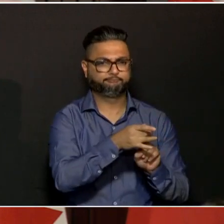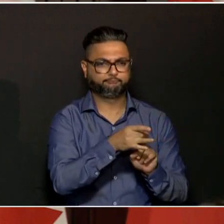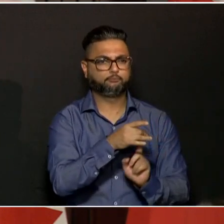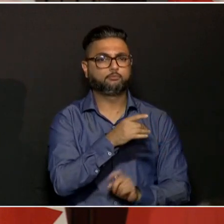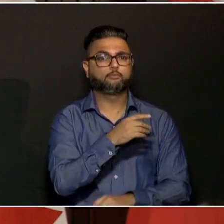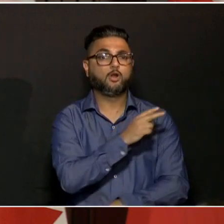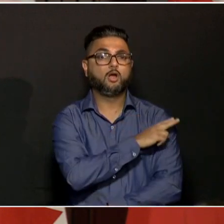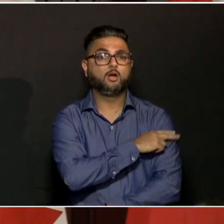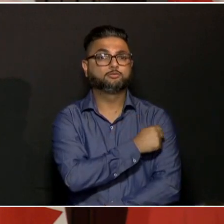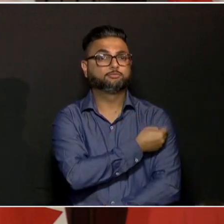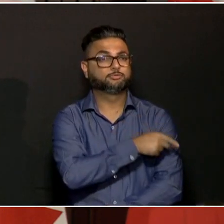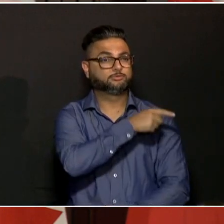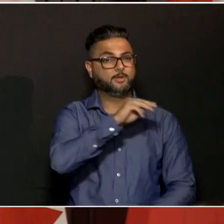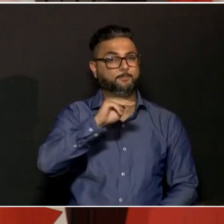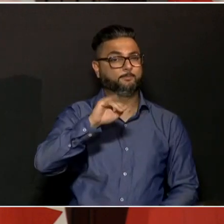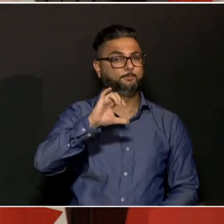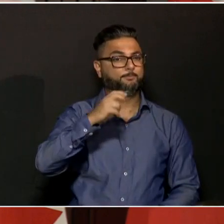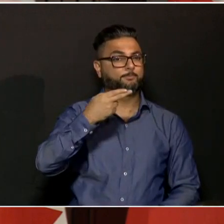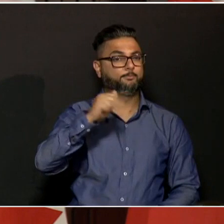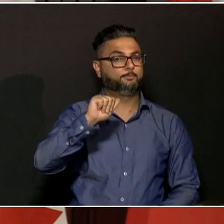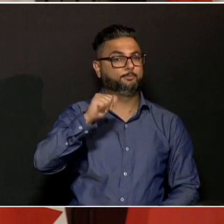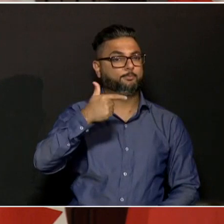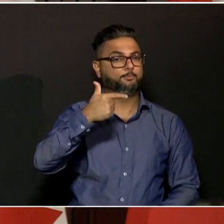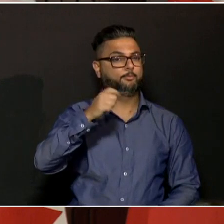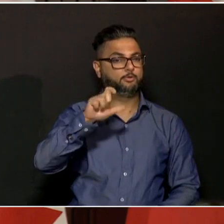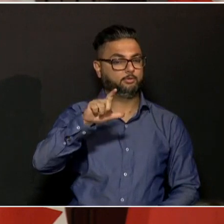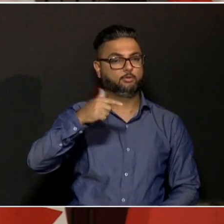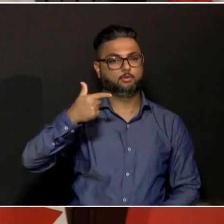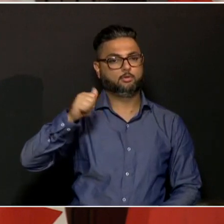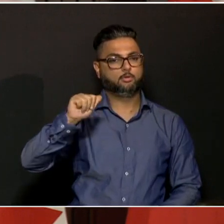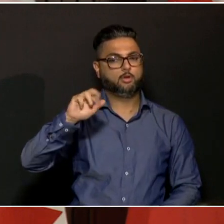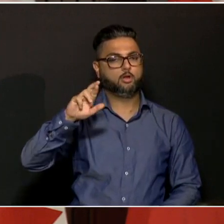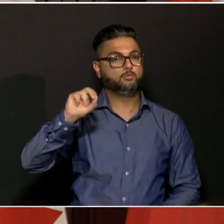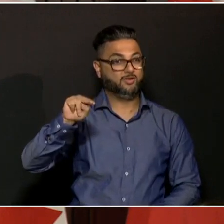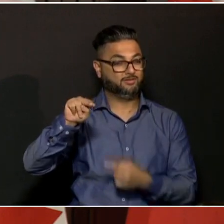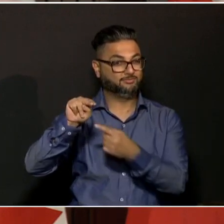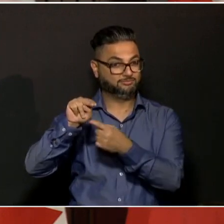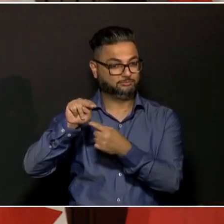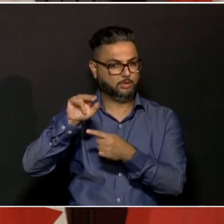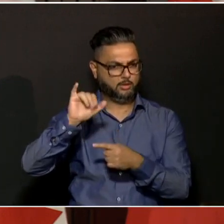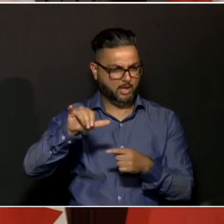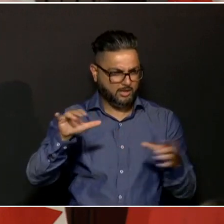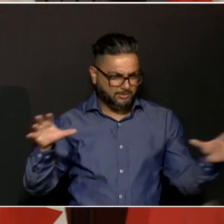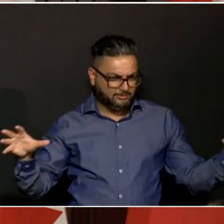of cases found that the hospital construction site and discovered for different sites in